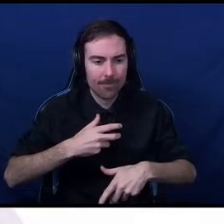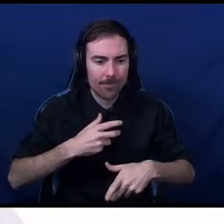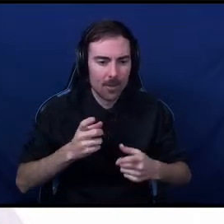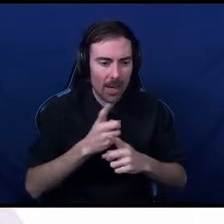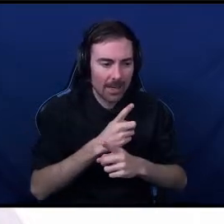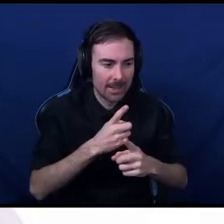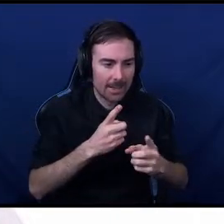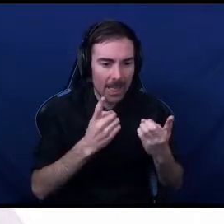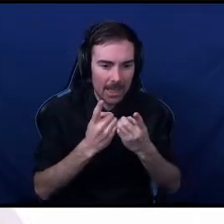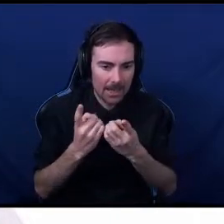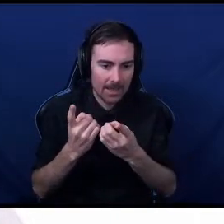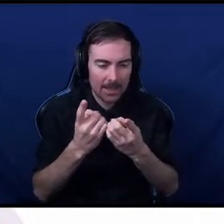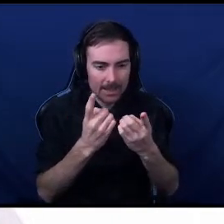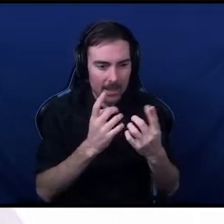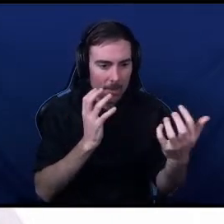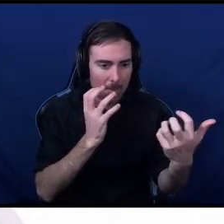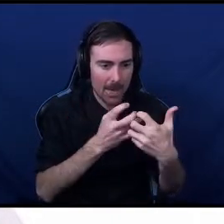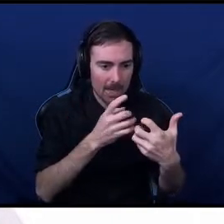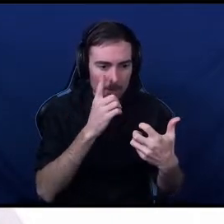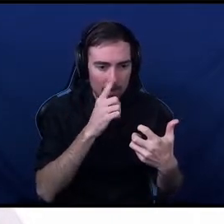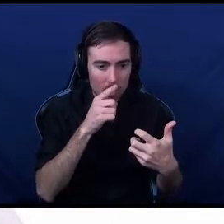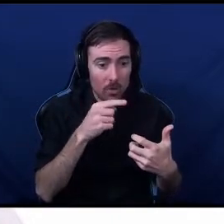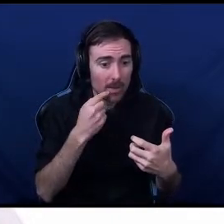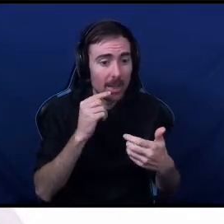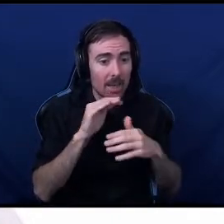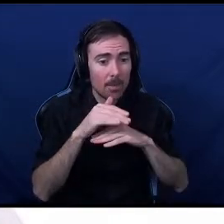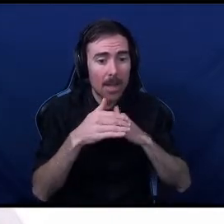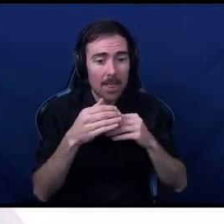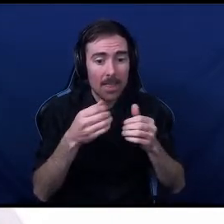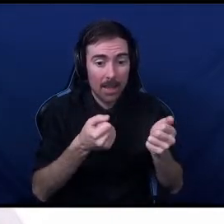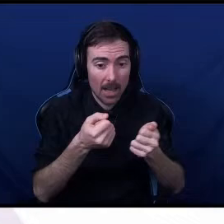mentioned, with the car and the aeroplane sort of design, they